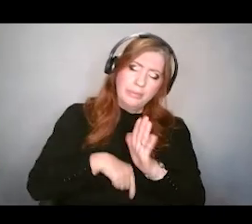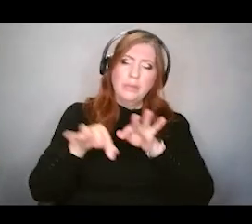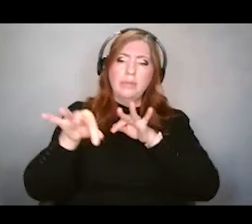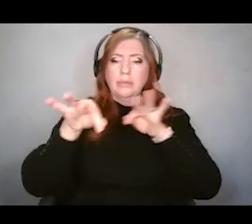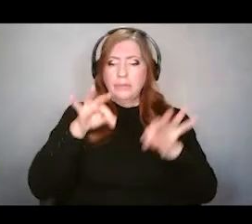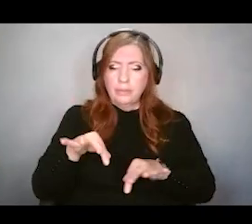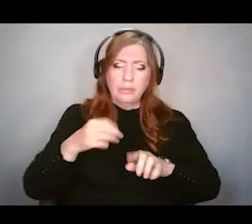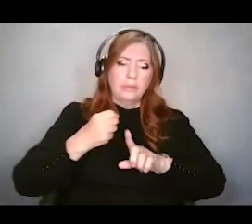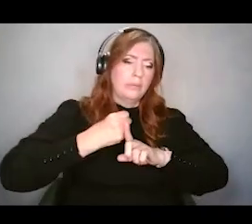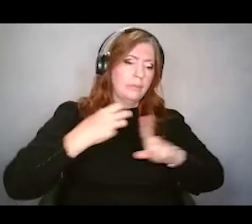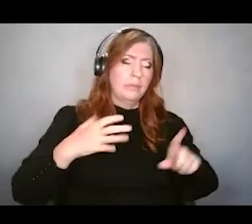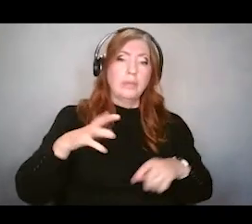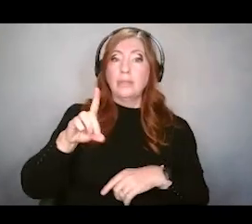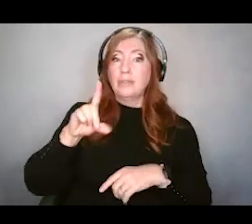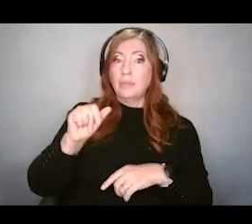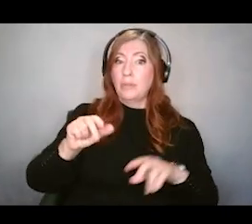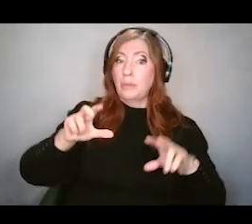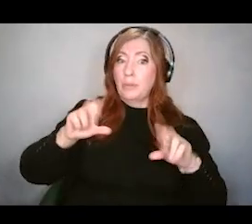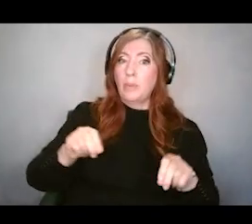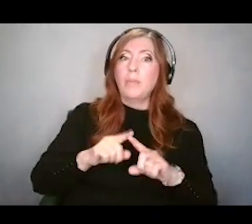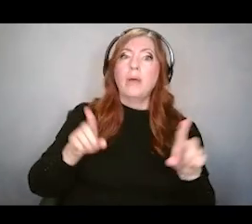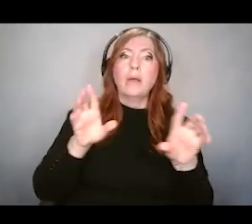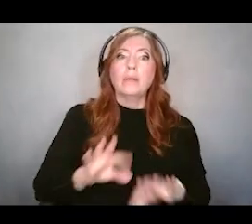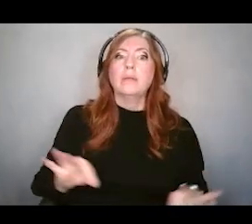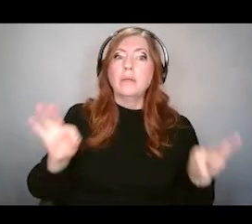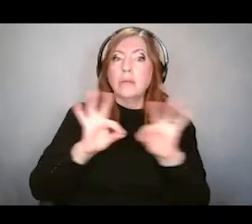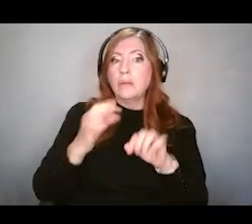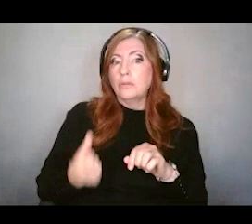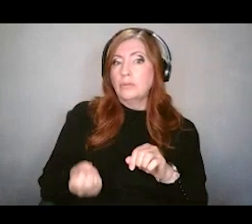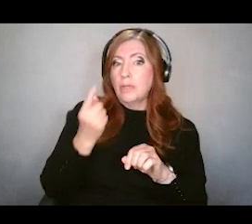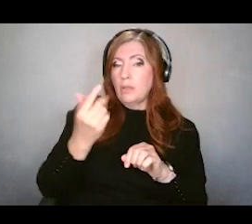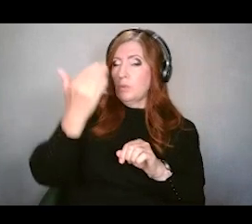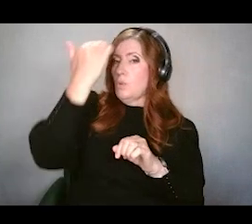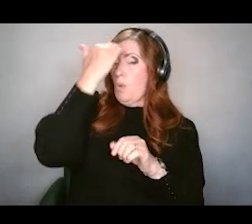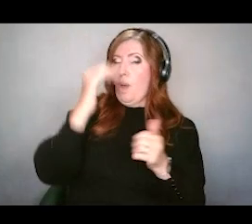it’s still important to understand how their disability affects them or poses potential